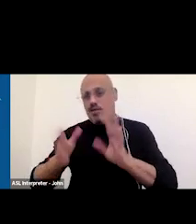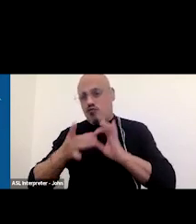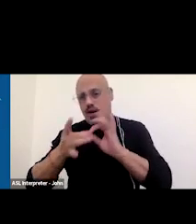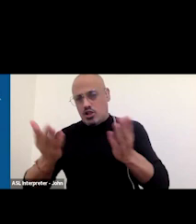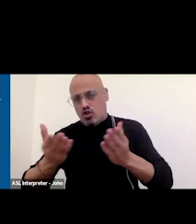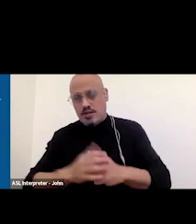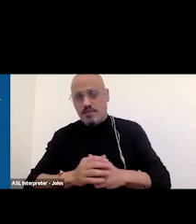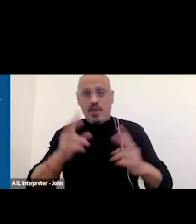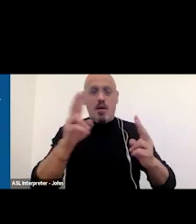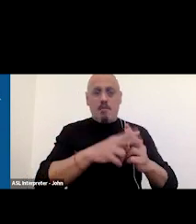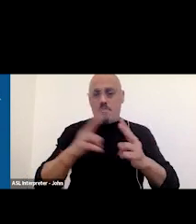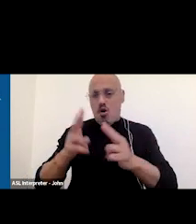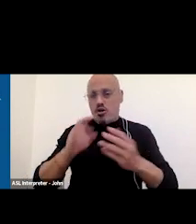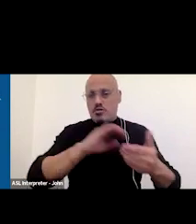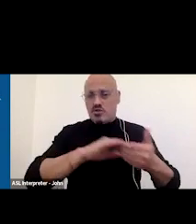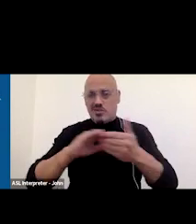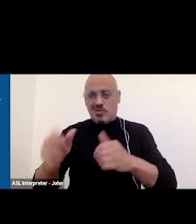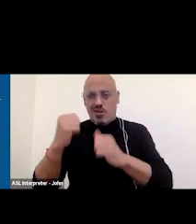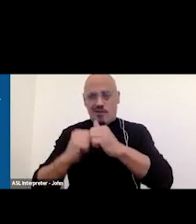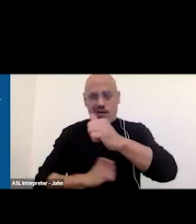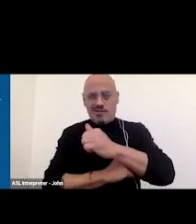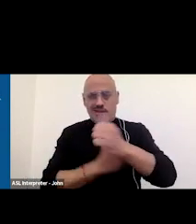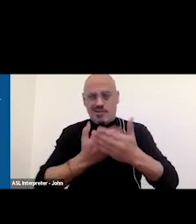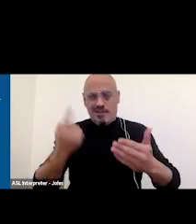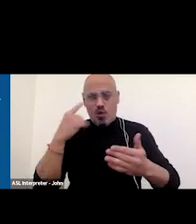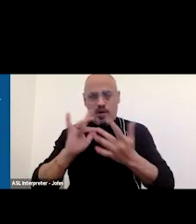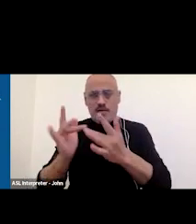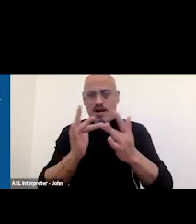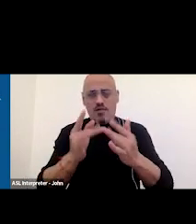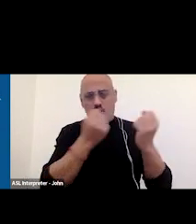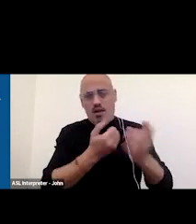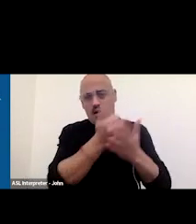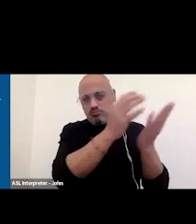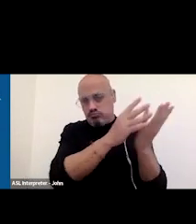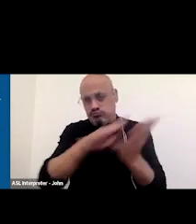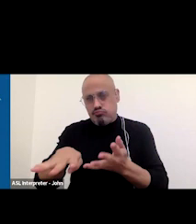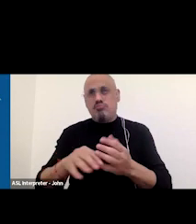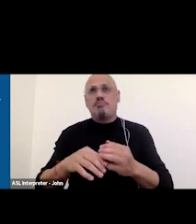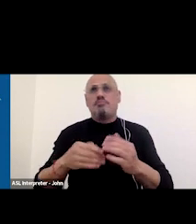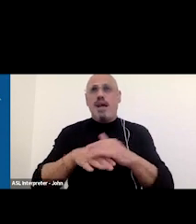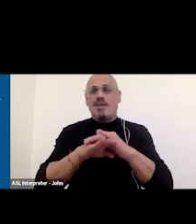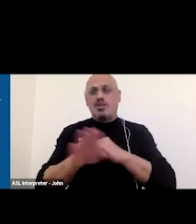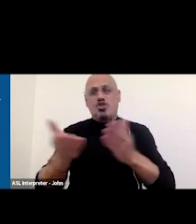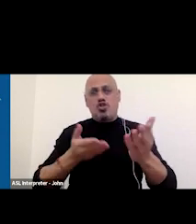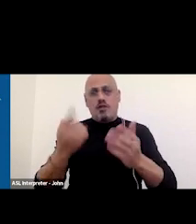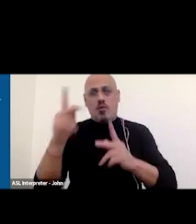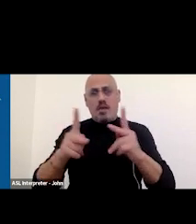Partnerships are another foundational element of these networks to streamline access to the services for the people we serve.